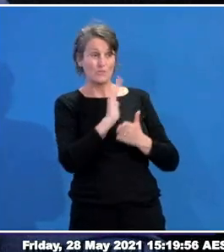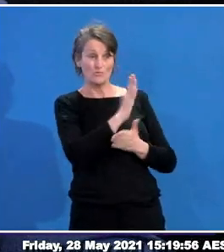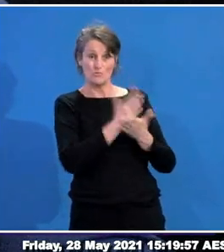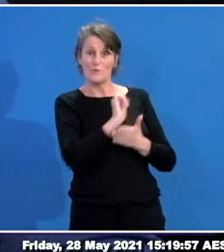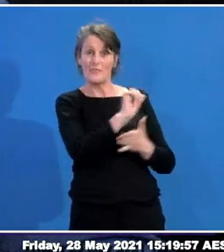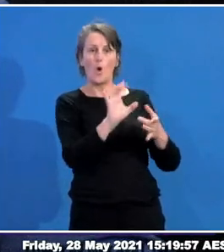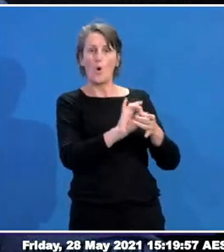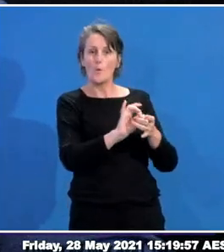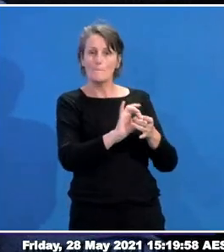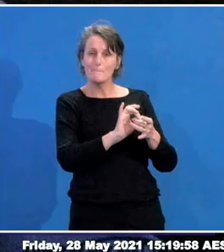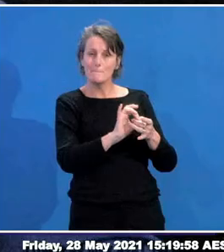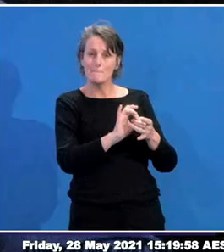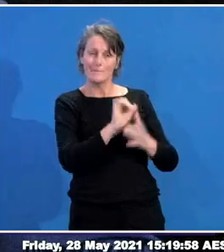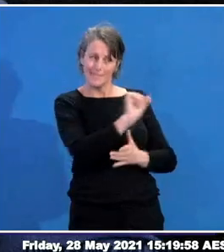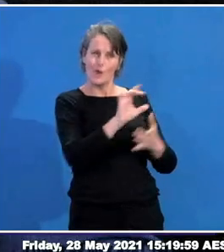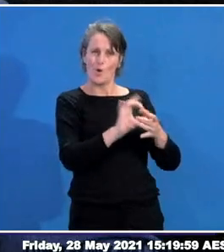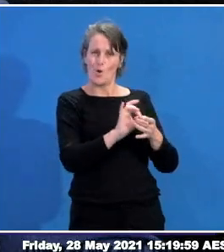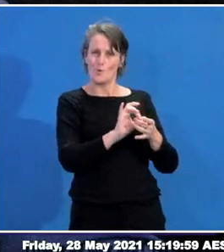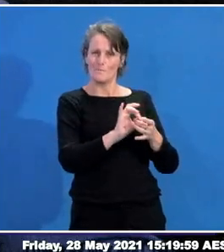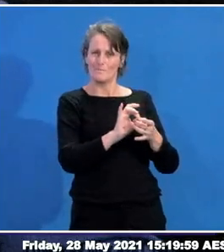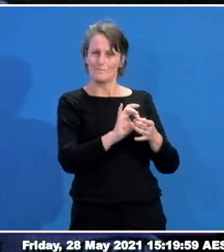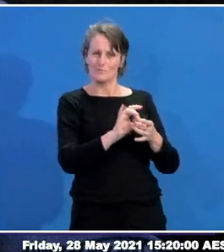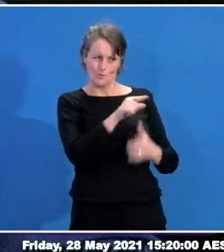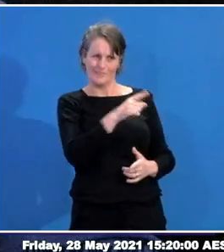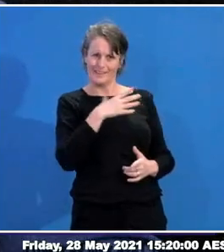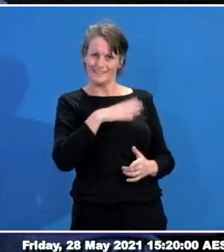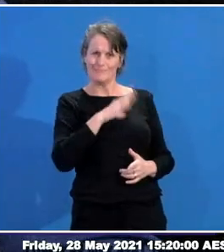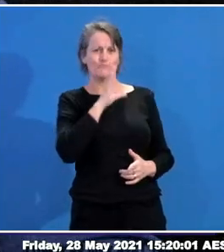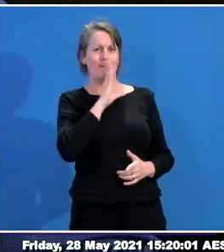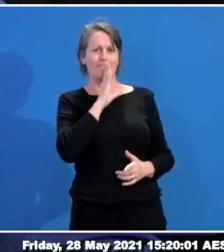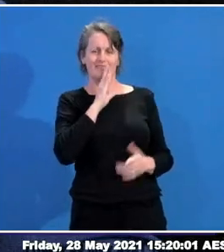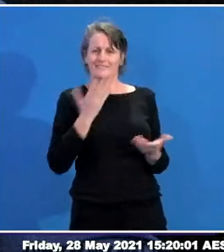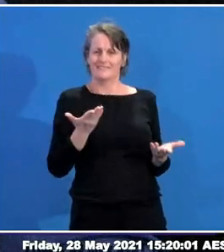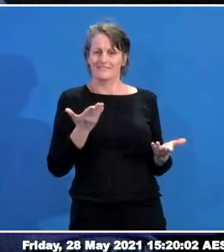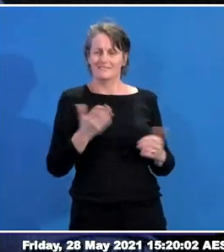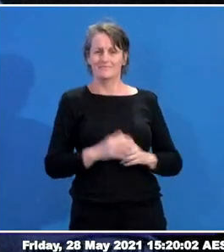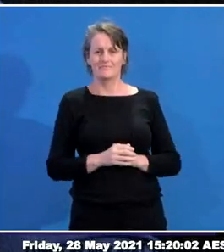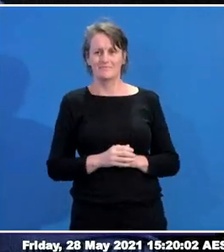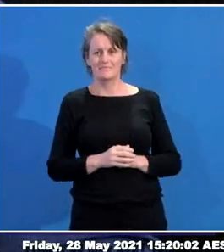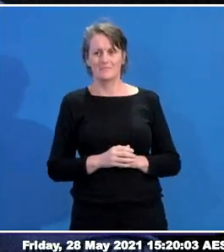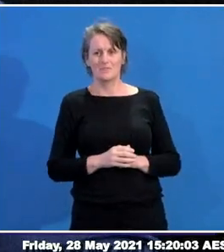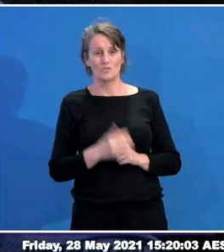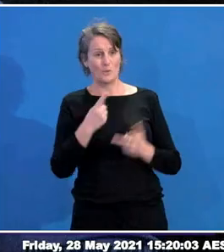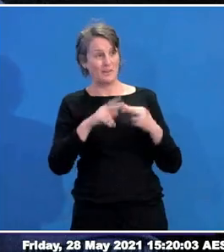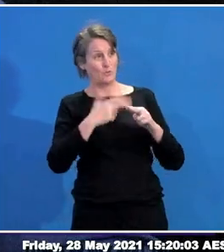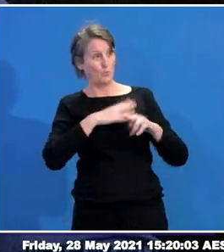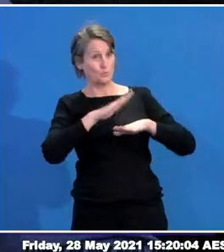So it is not a small thing to consider surveillance in somebody's home.